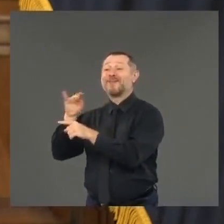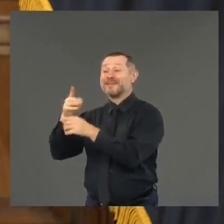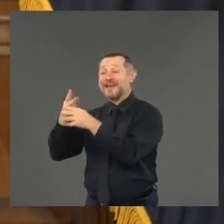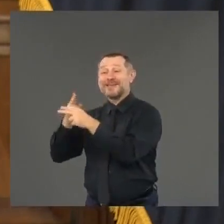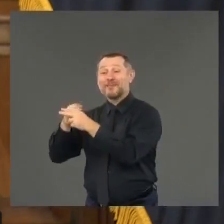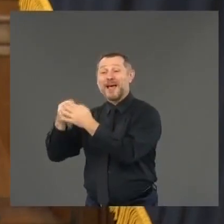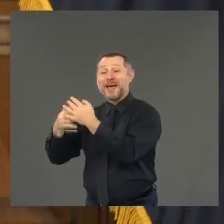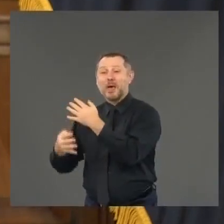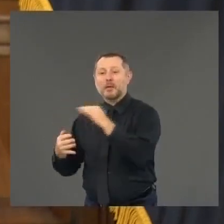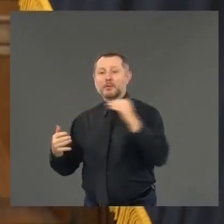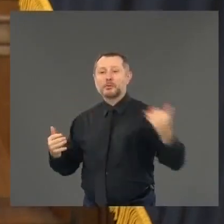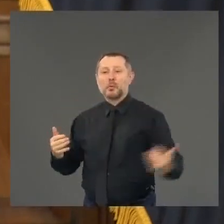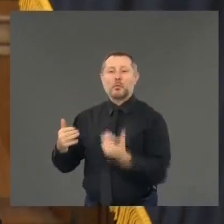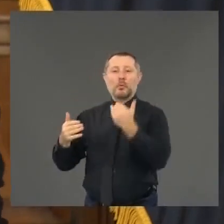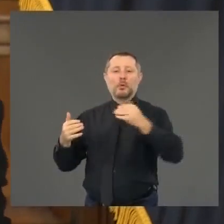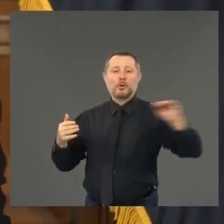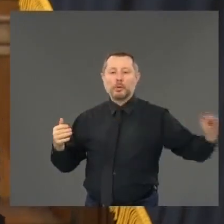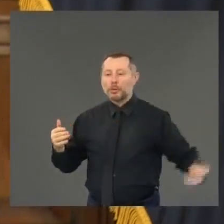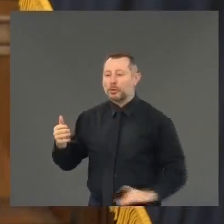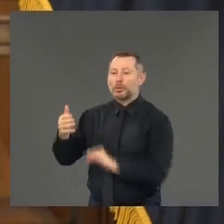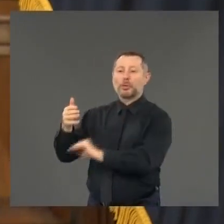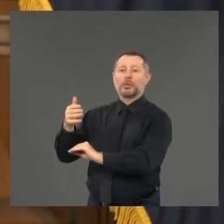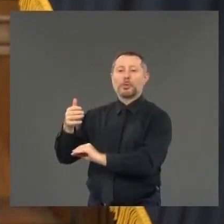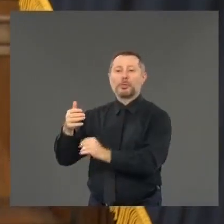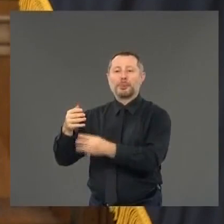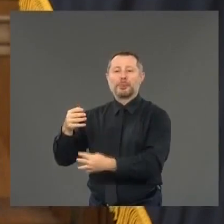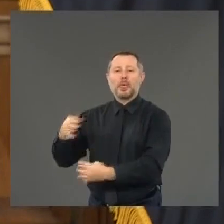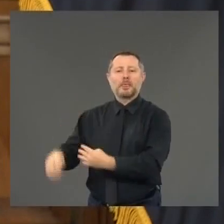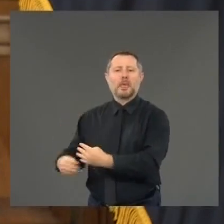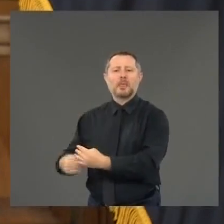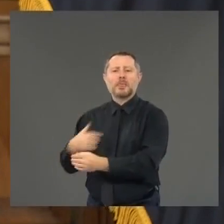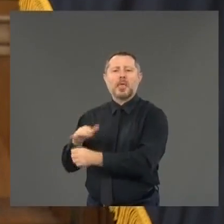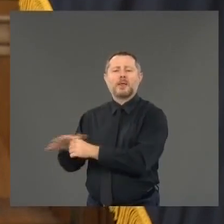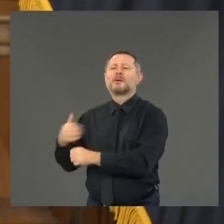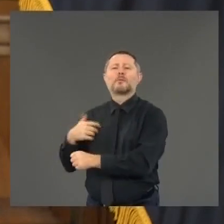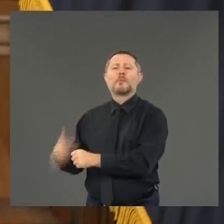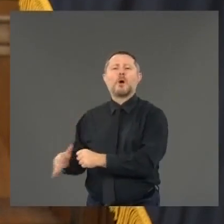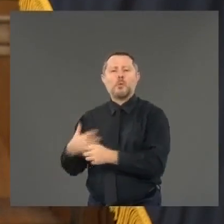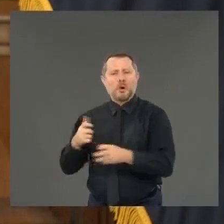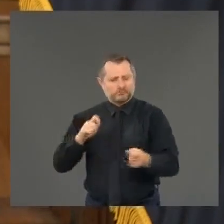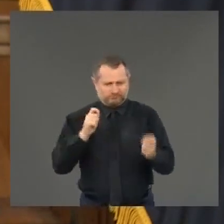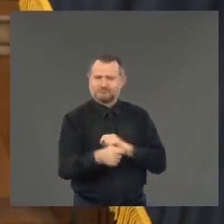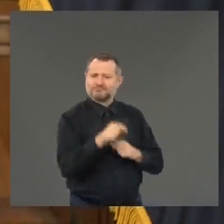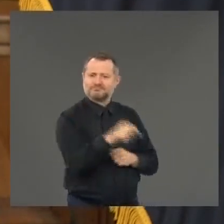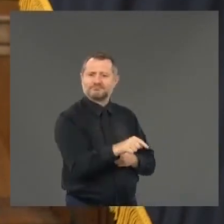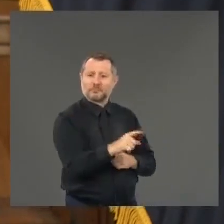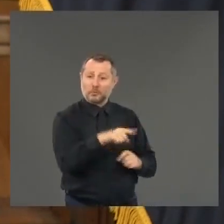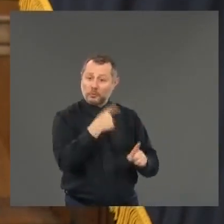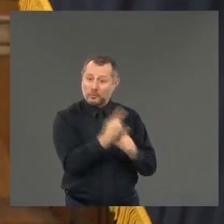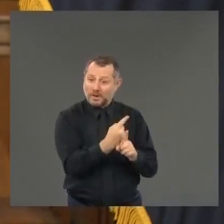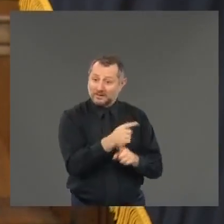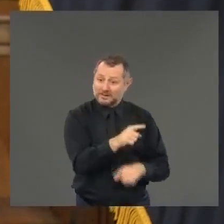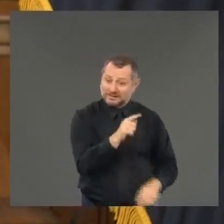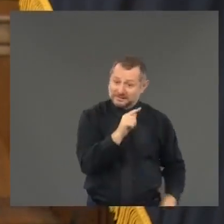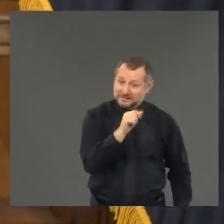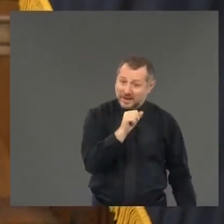ANOTHER NAME ON THE LIST. RIGHT?